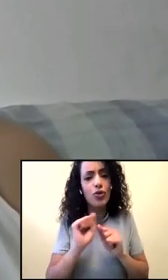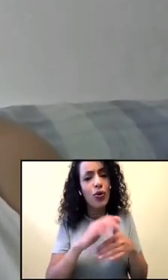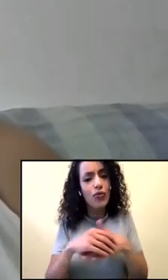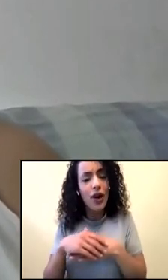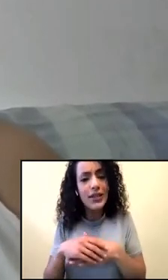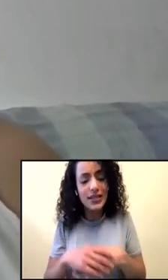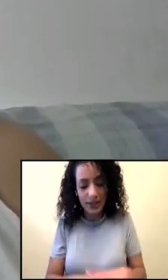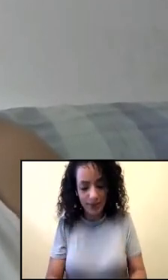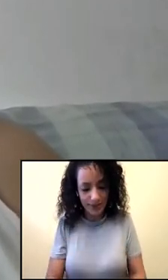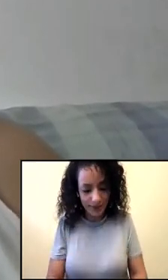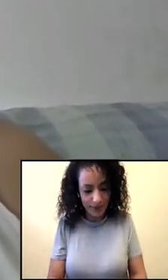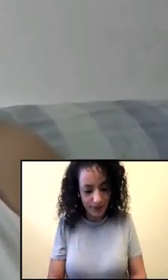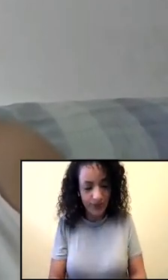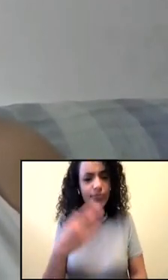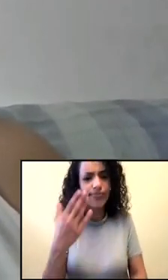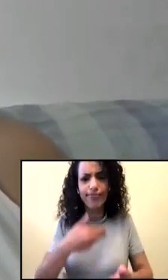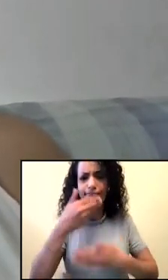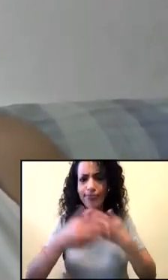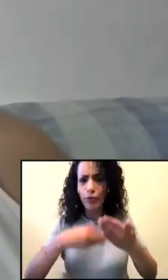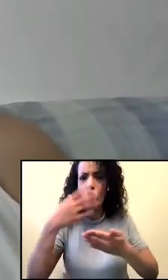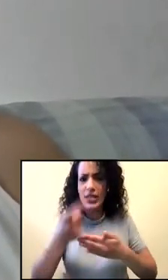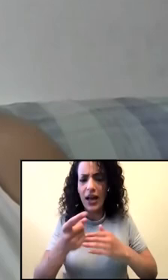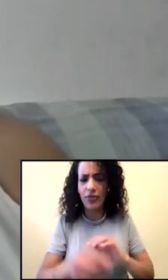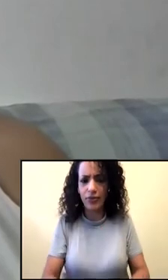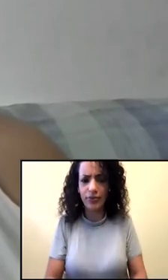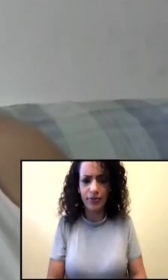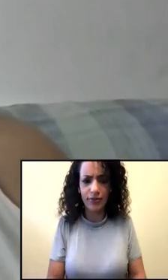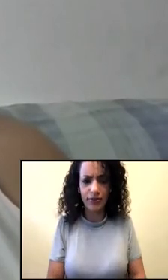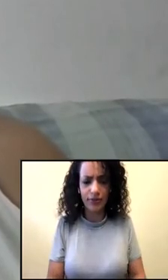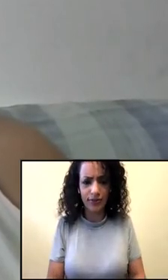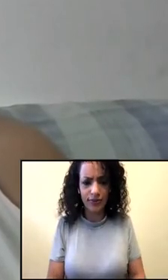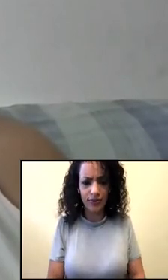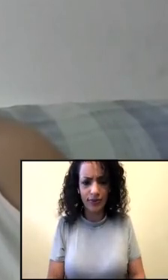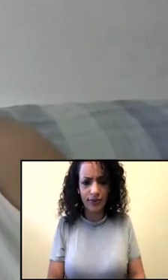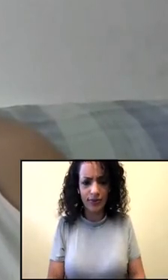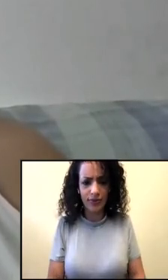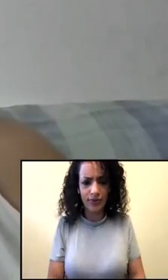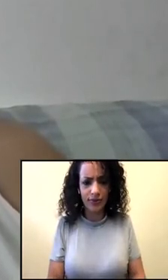they have stories, and it's often especially when it is a difficult subject